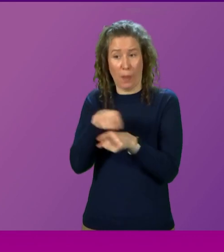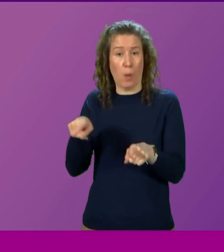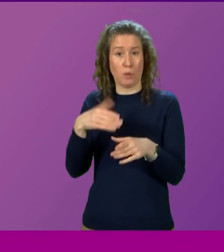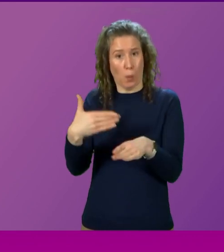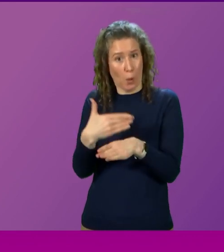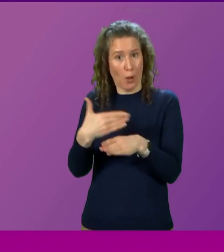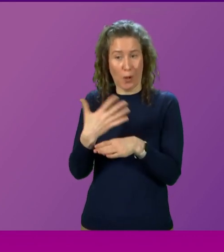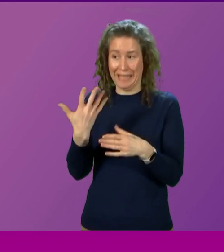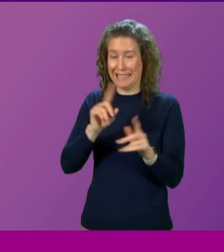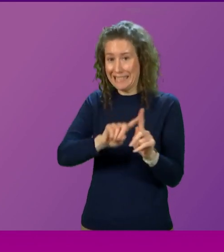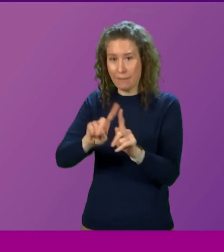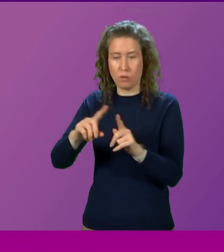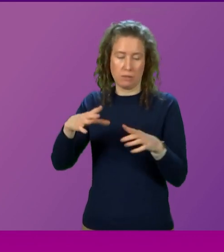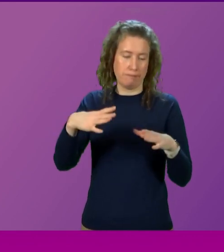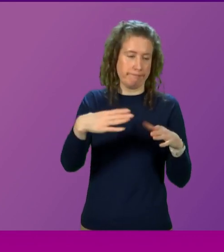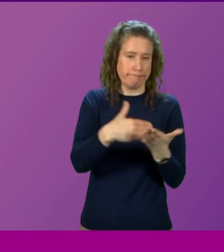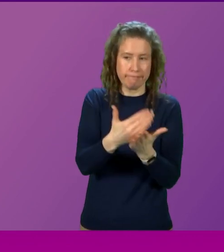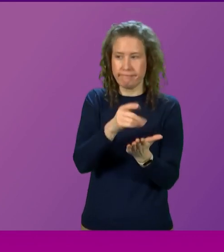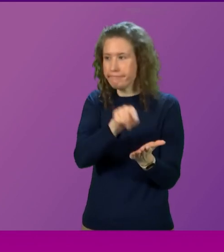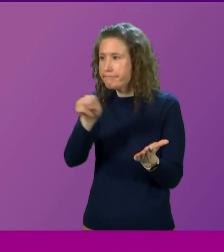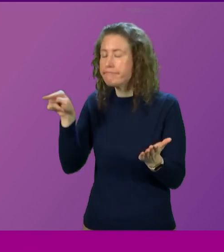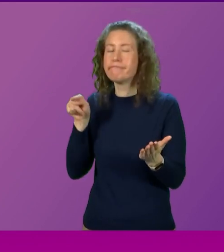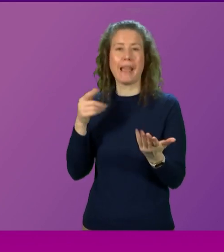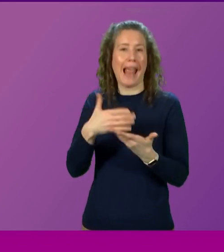across the different parts of our public sector, such as teachers.